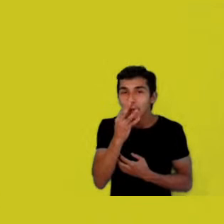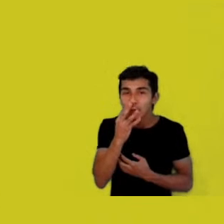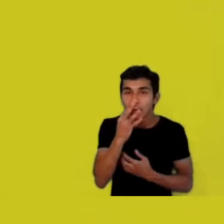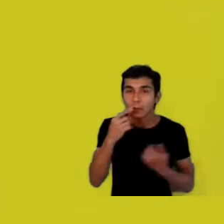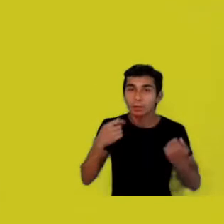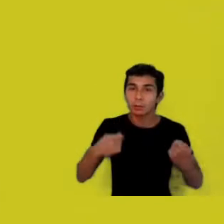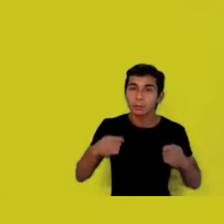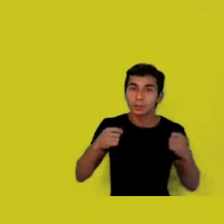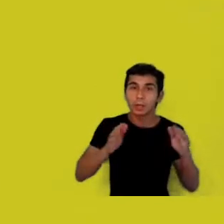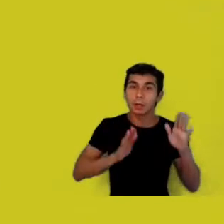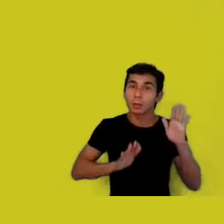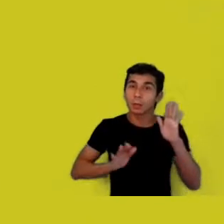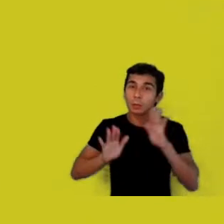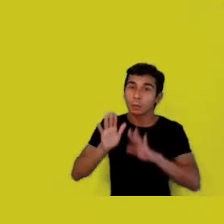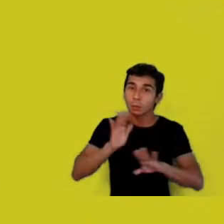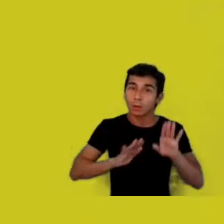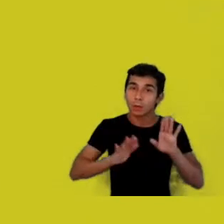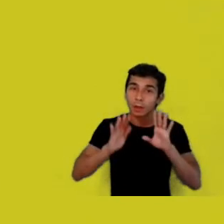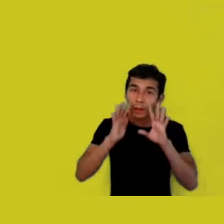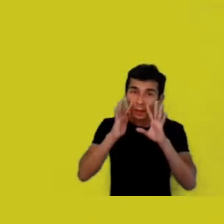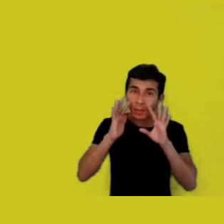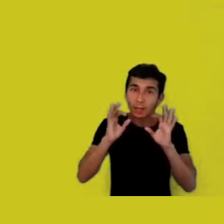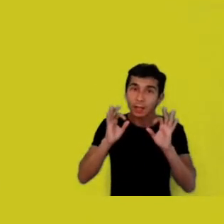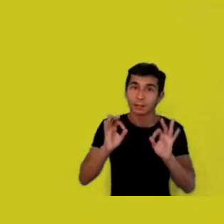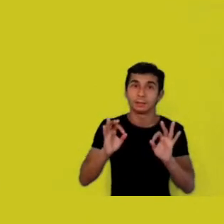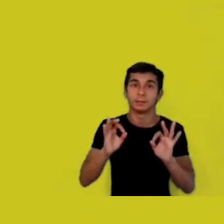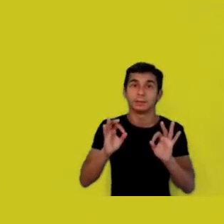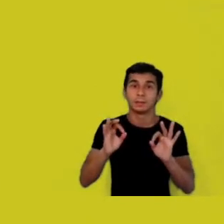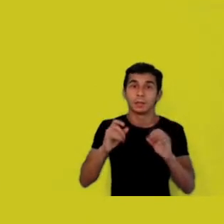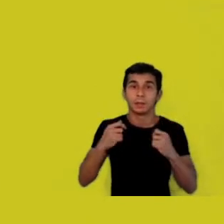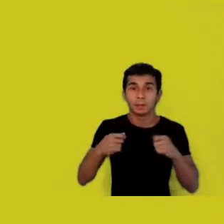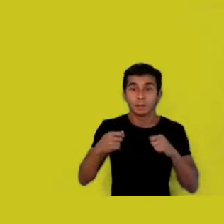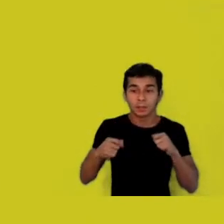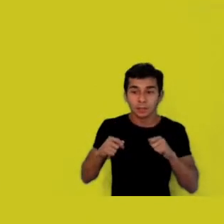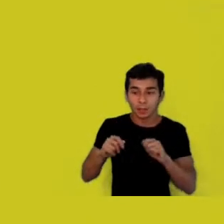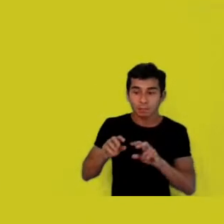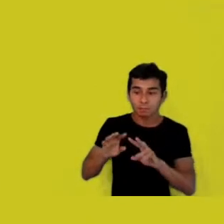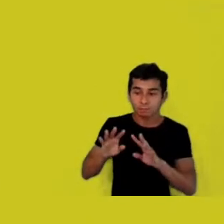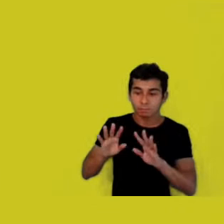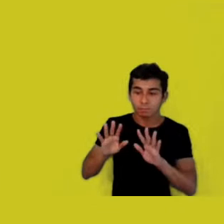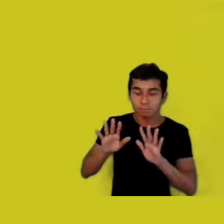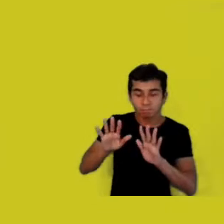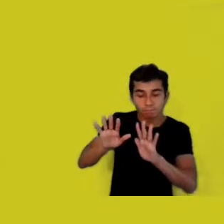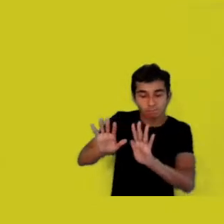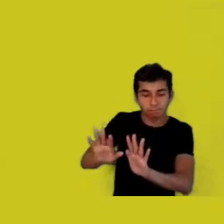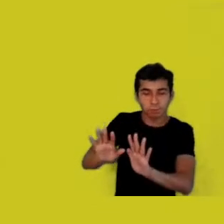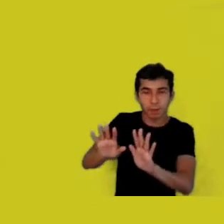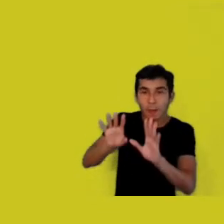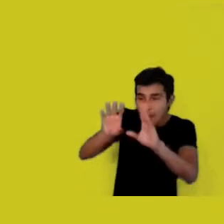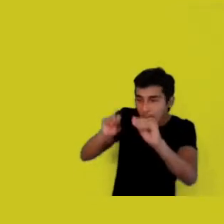to go back to the image of the pemba, that Tiganá recalled. You have to be able to draw a circle.